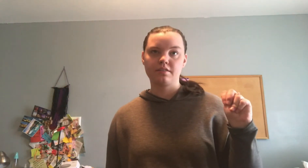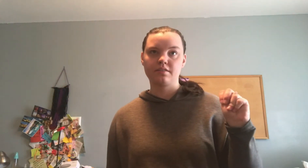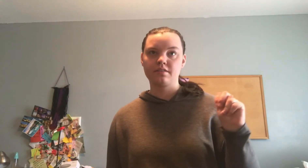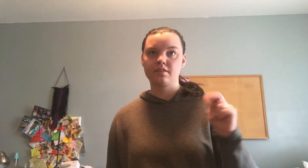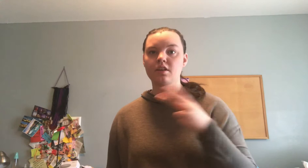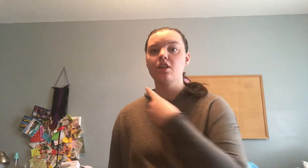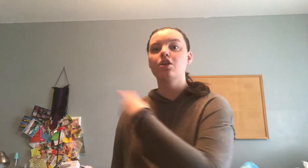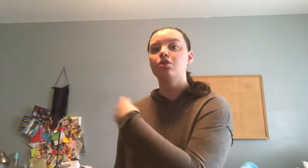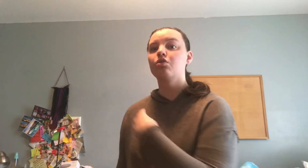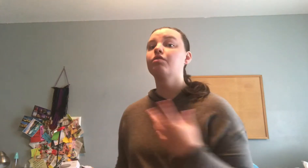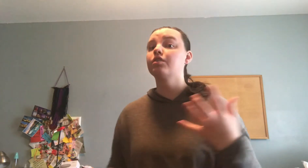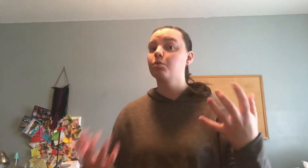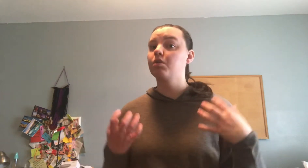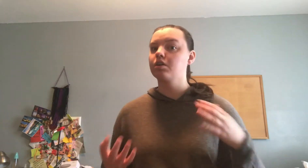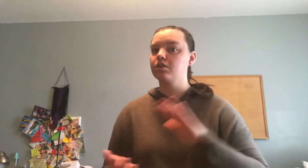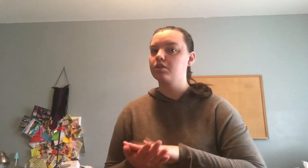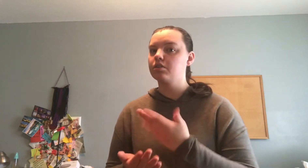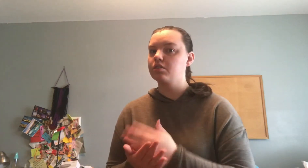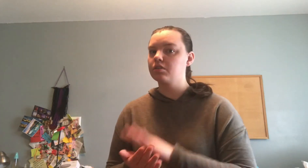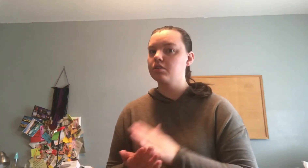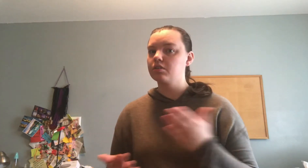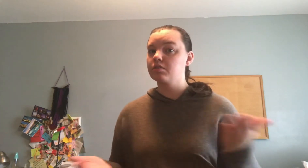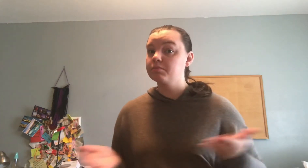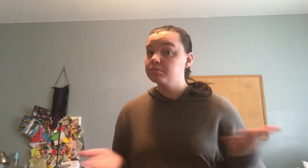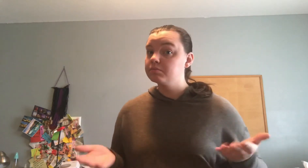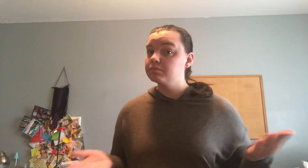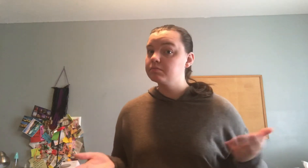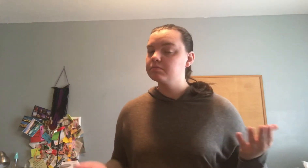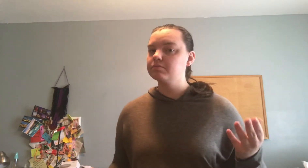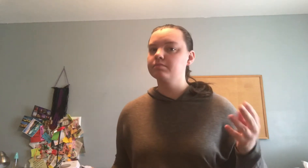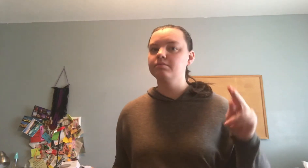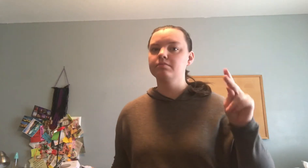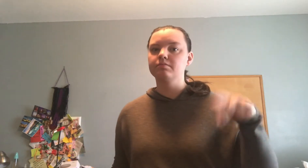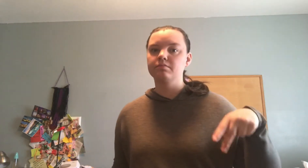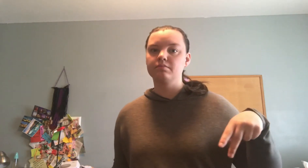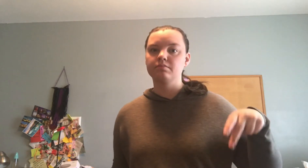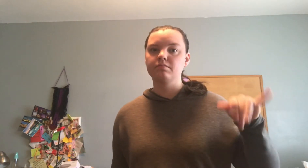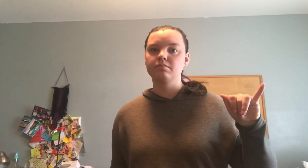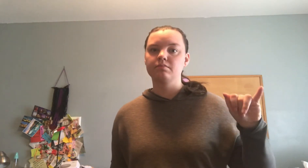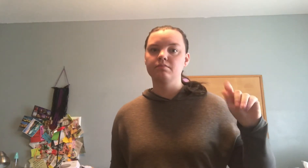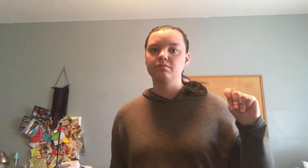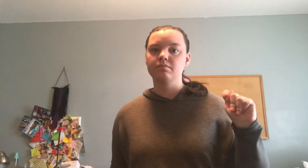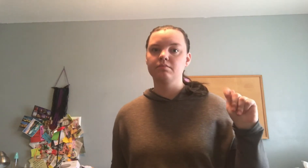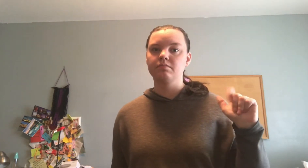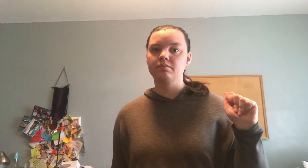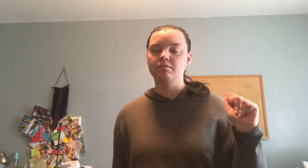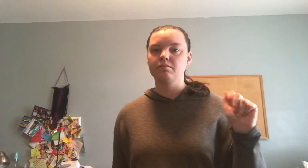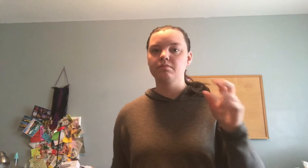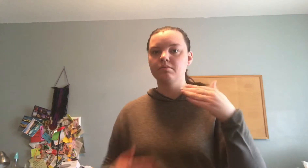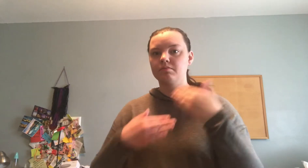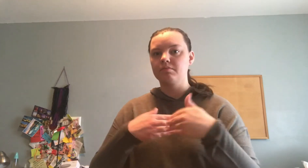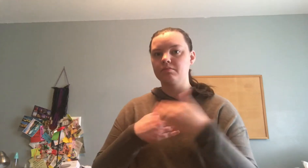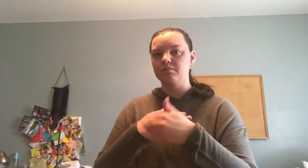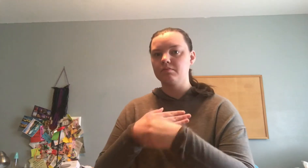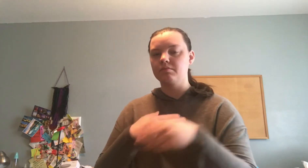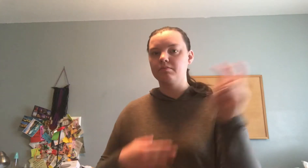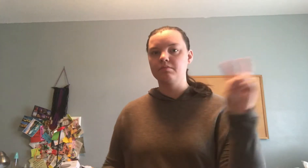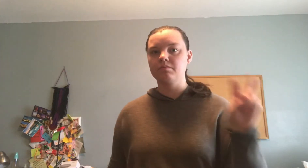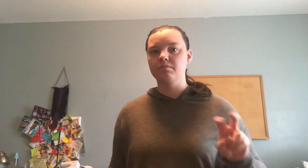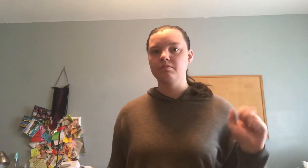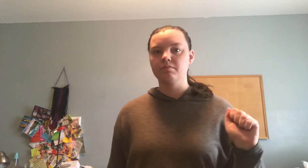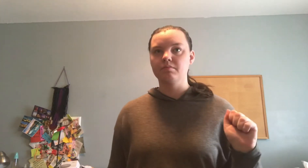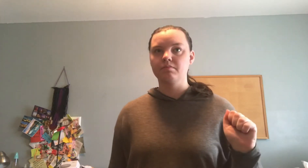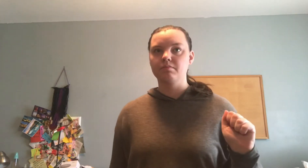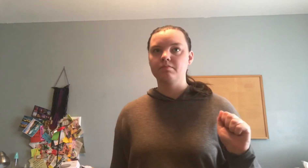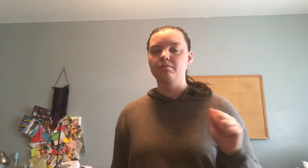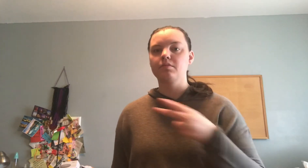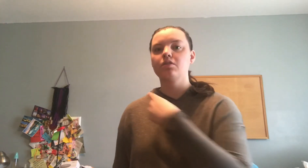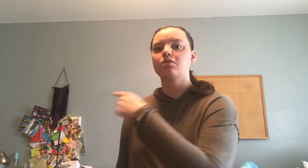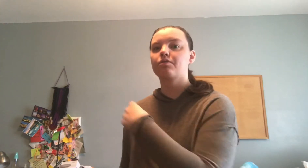The two of us want to cook pita bread pizza.